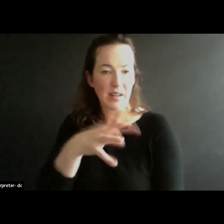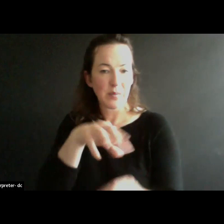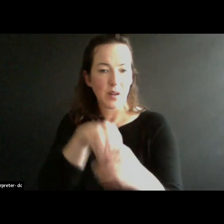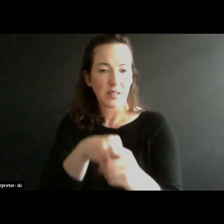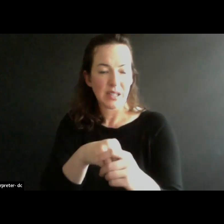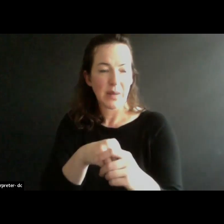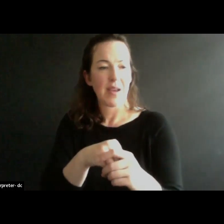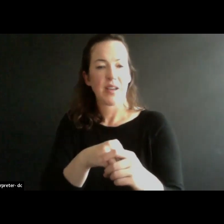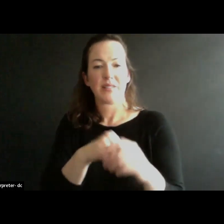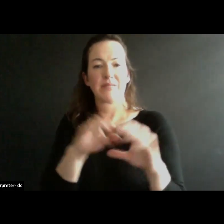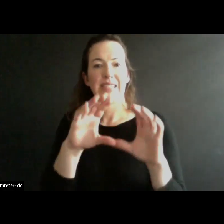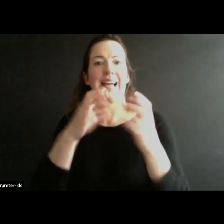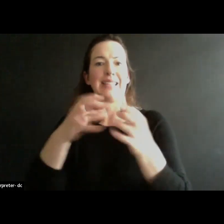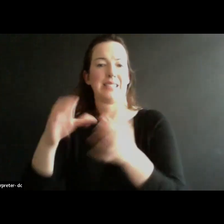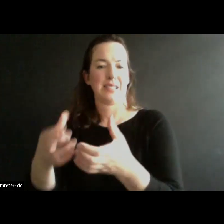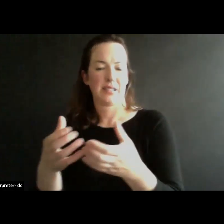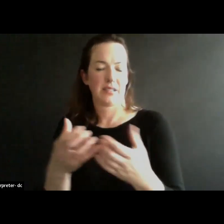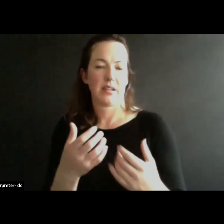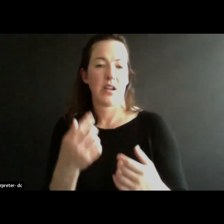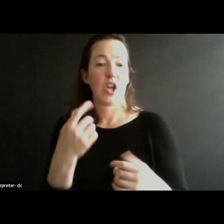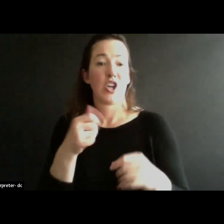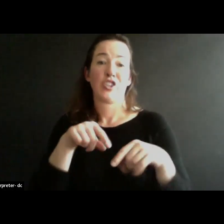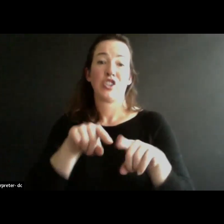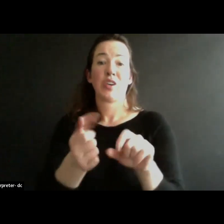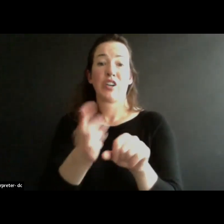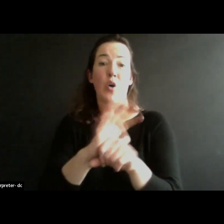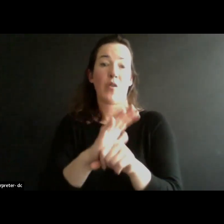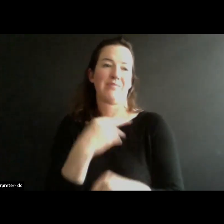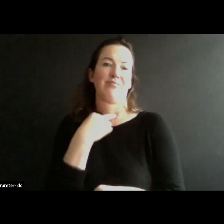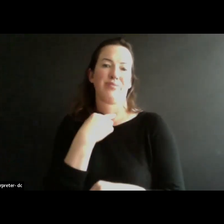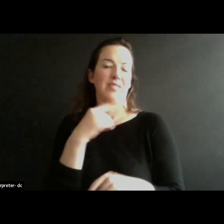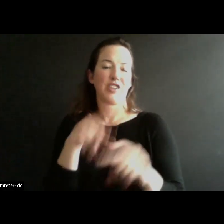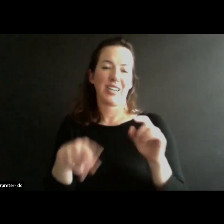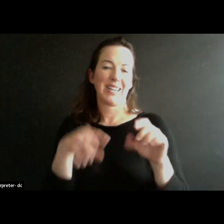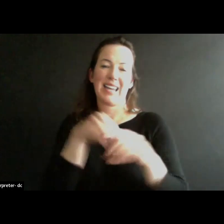classes now at during Covid, obviously, we can do these in person. But we did return